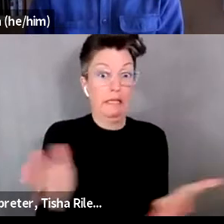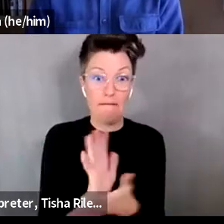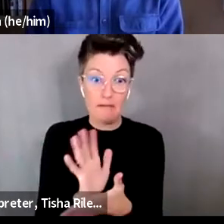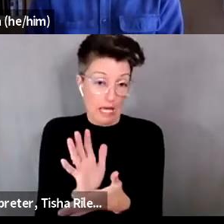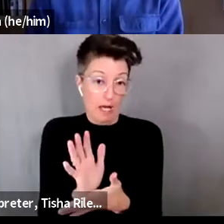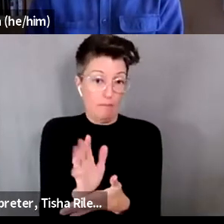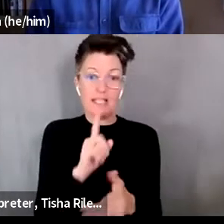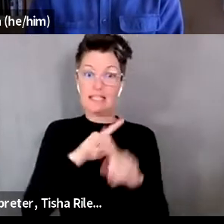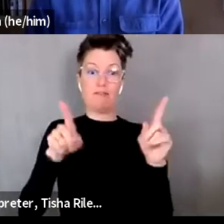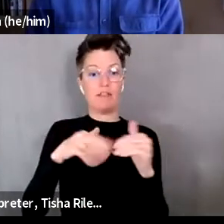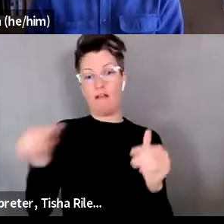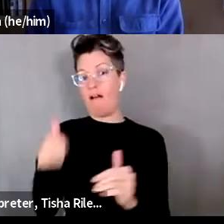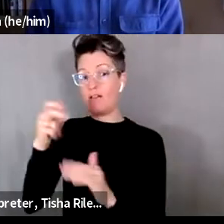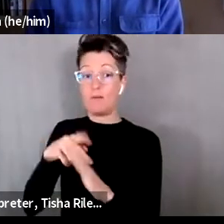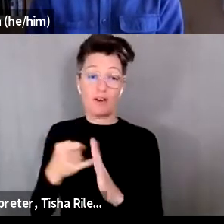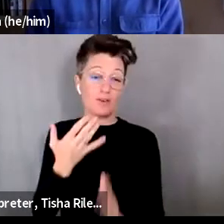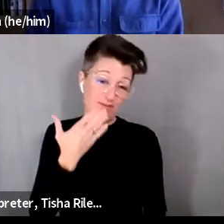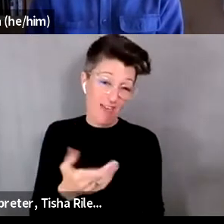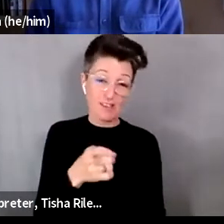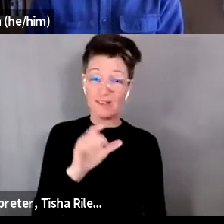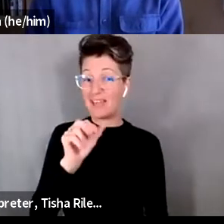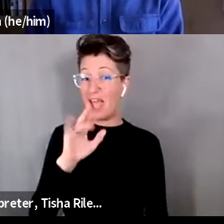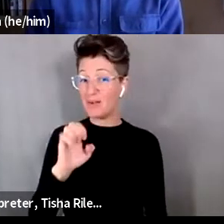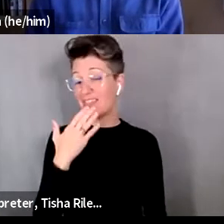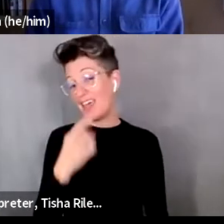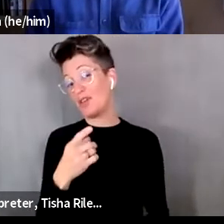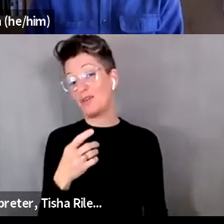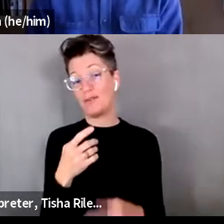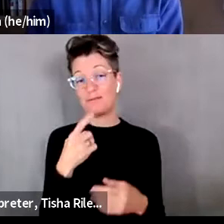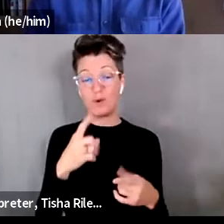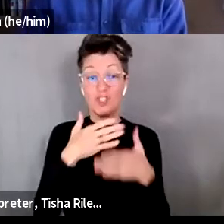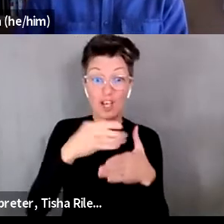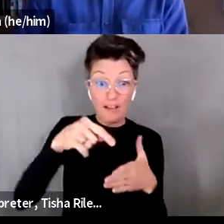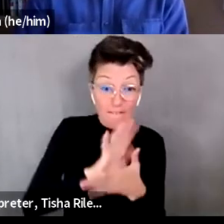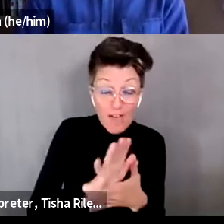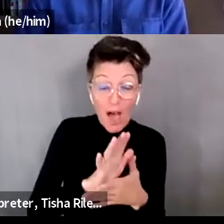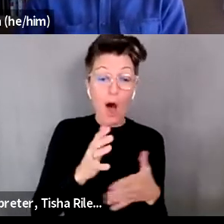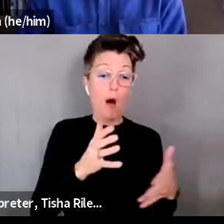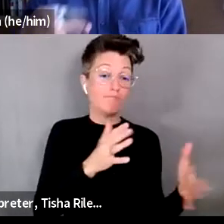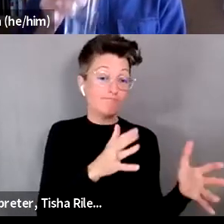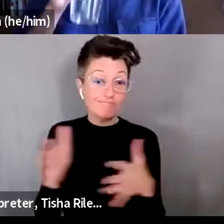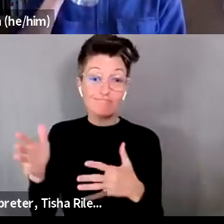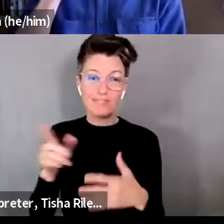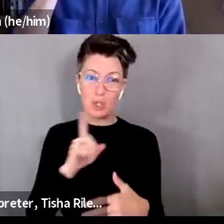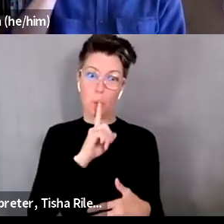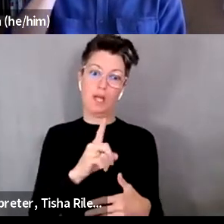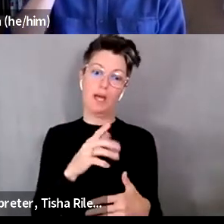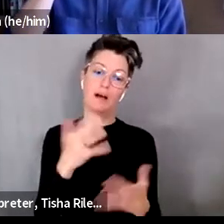So thank you so much for making it all happen. It's just, it is a real gift, and I imagine there were